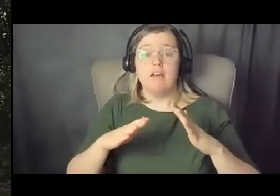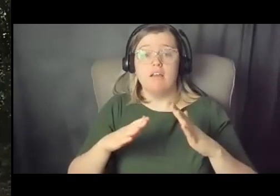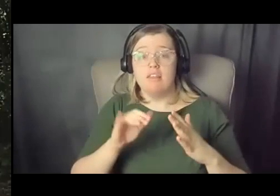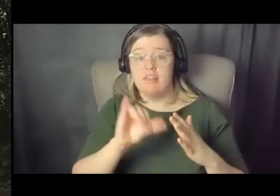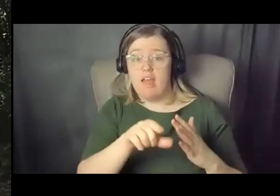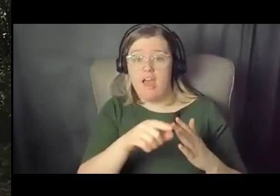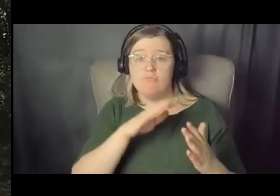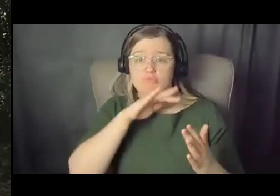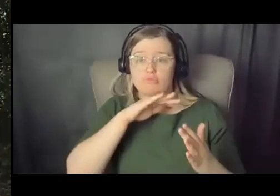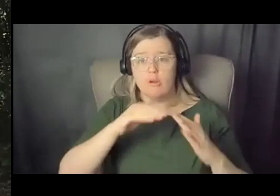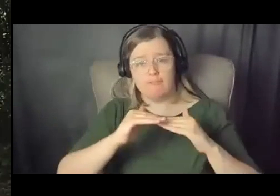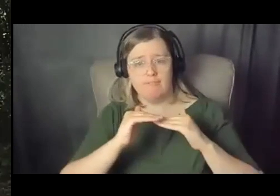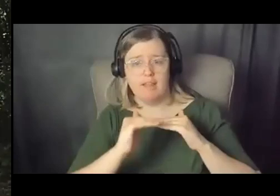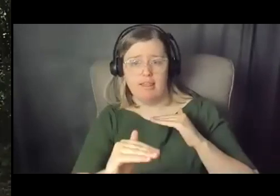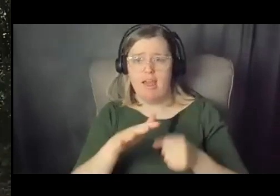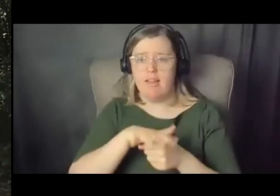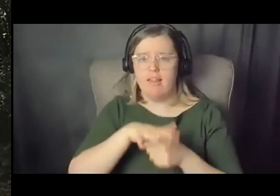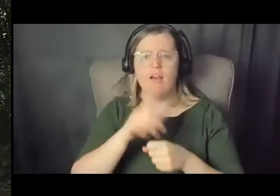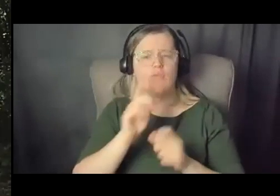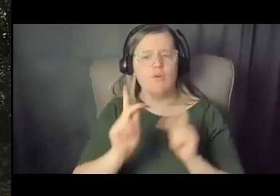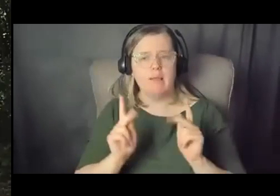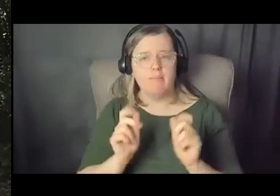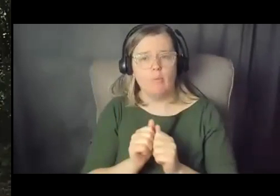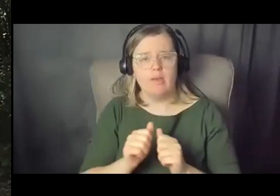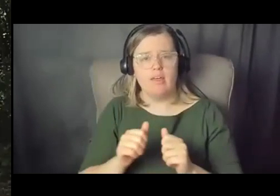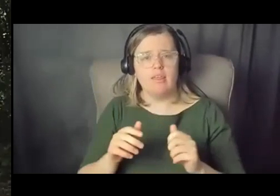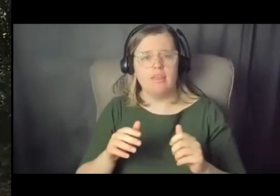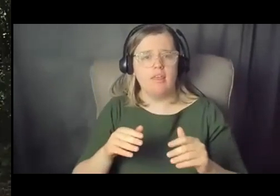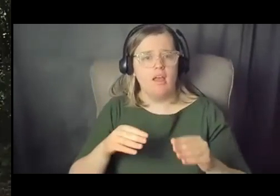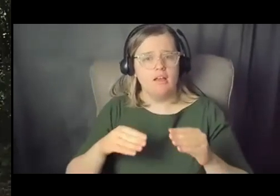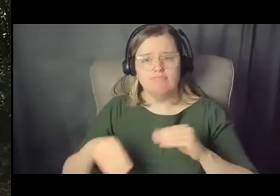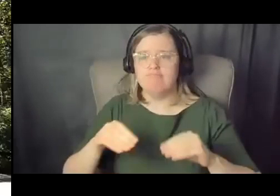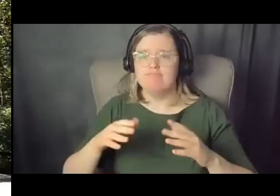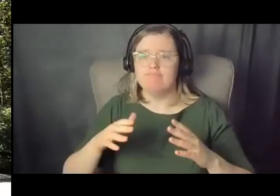people with mobility issues can actually still navigate the trail. And enjoy it.